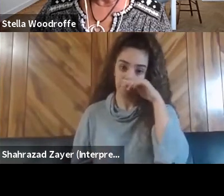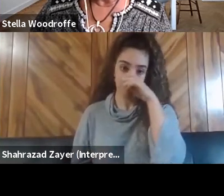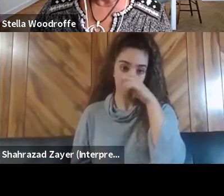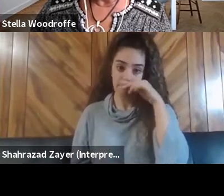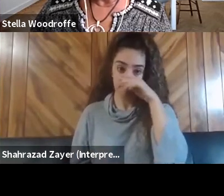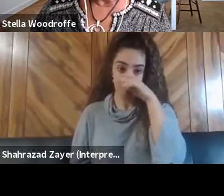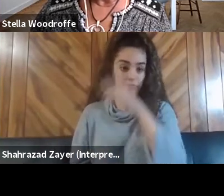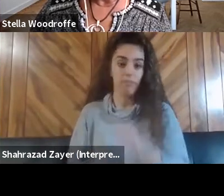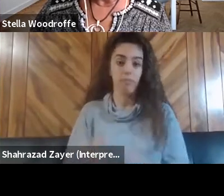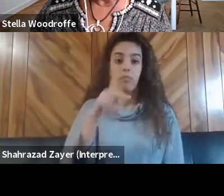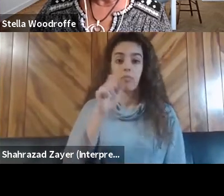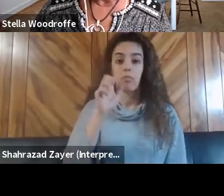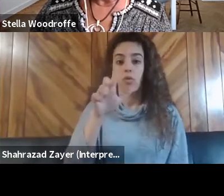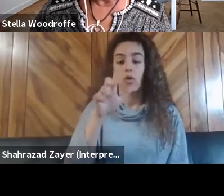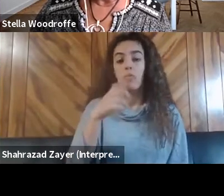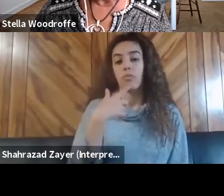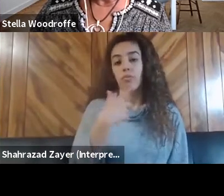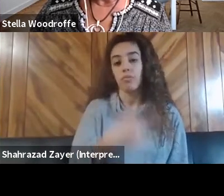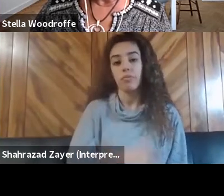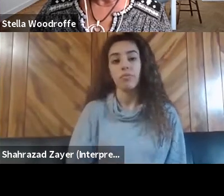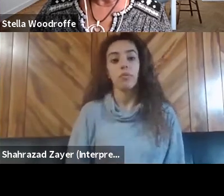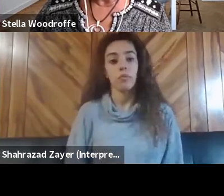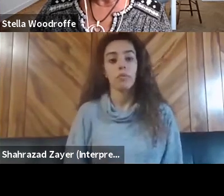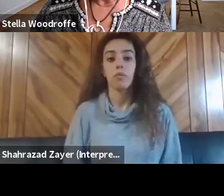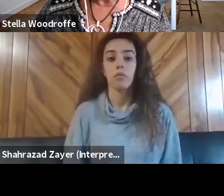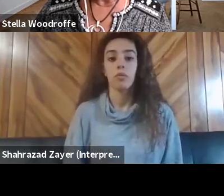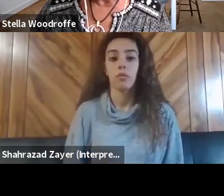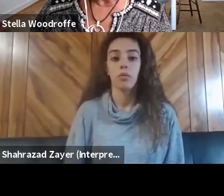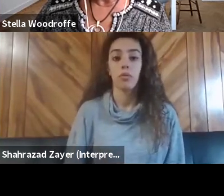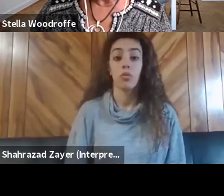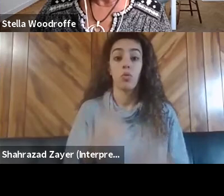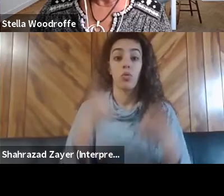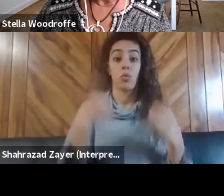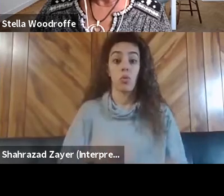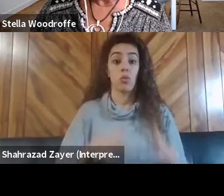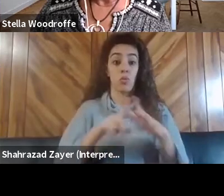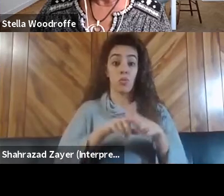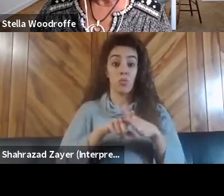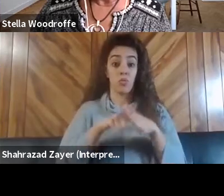You know, I mean, So when we were when we were starting this conversation a few